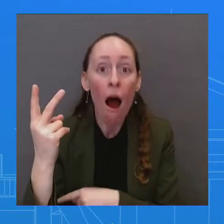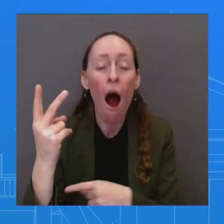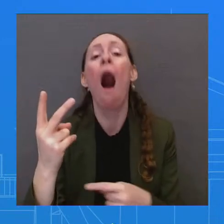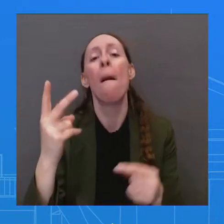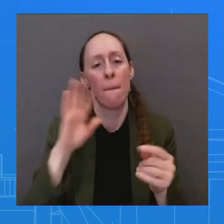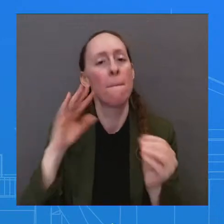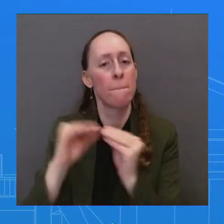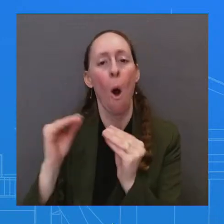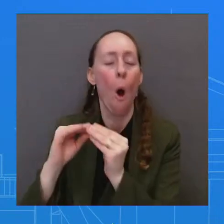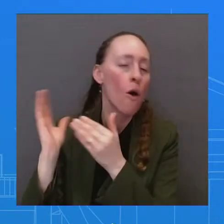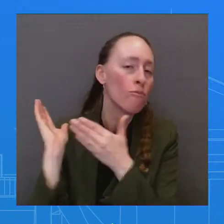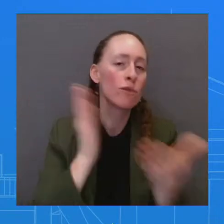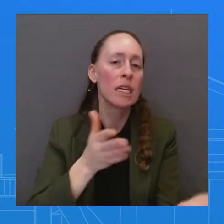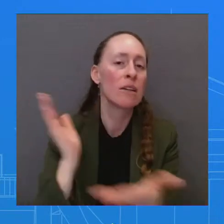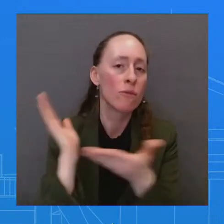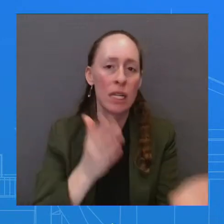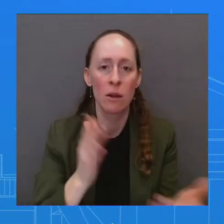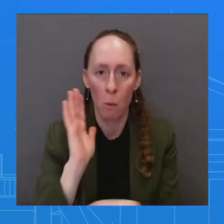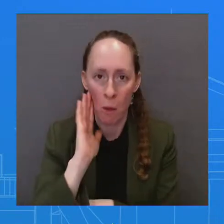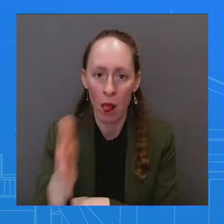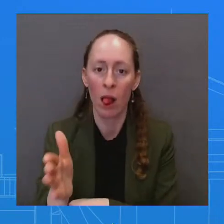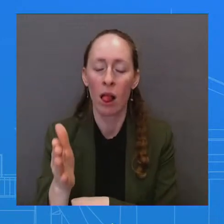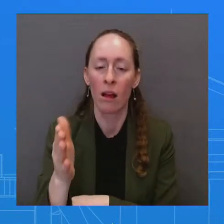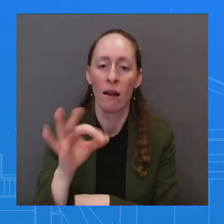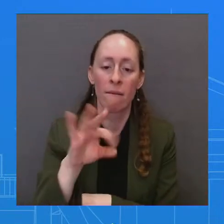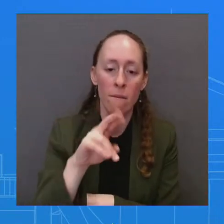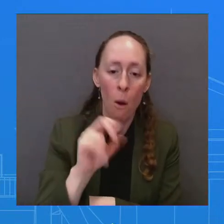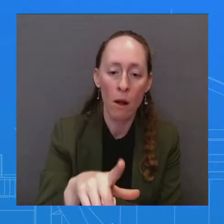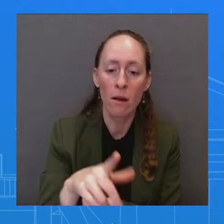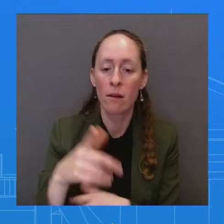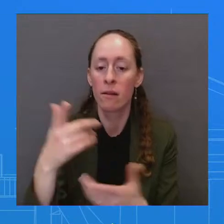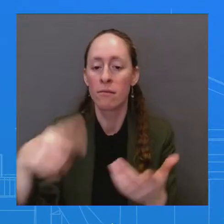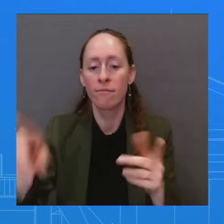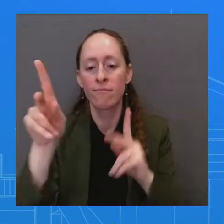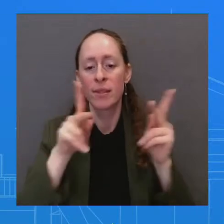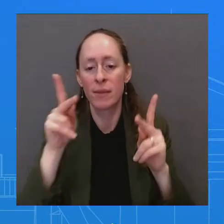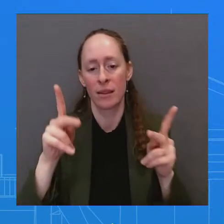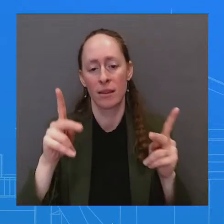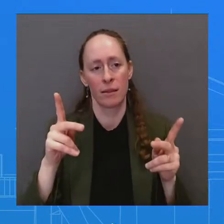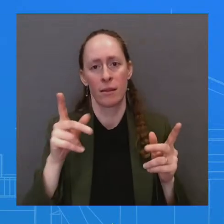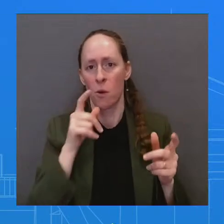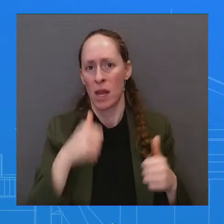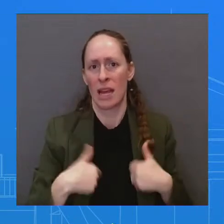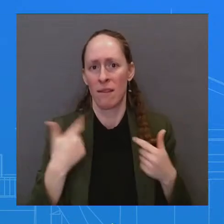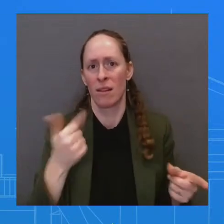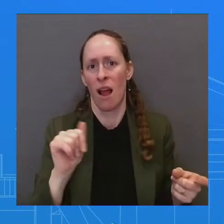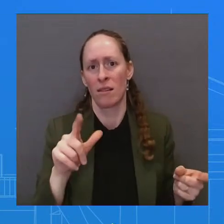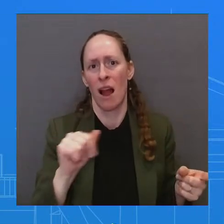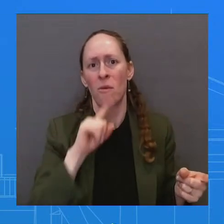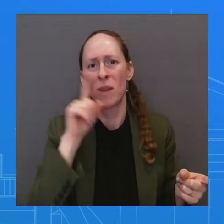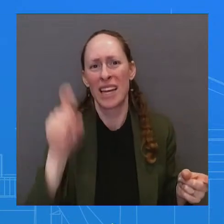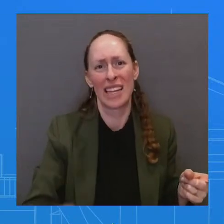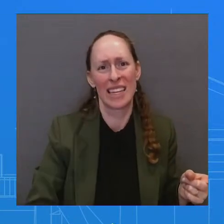So, it's -- we're going to take advantage of every hour of every day that there's a pause to try to help the people of Gaza.